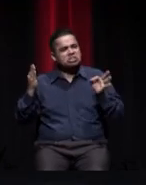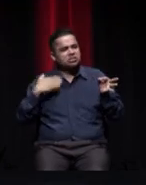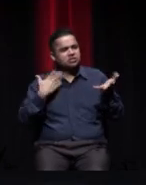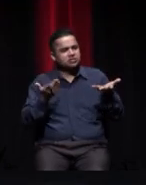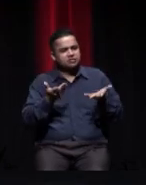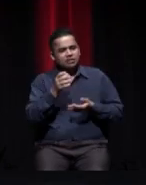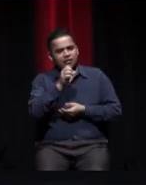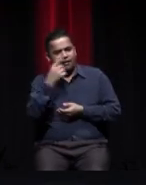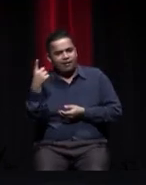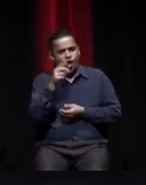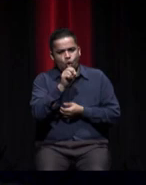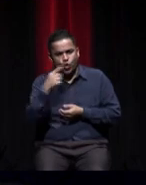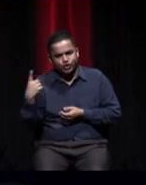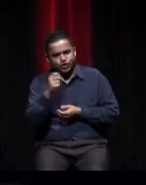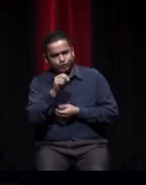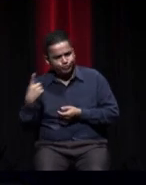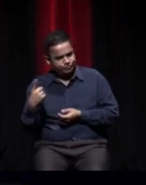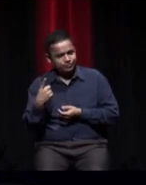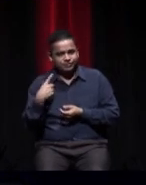which starts giving you those given clicks back.